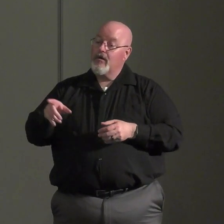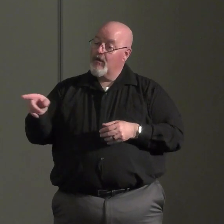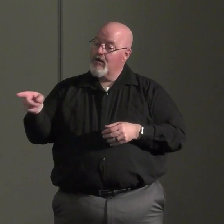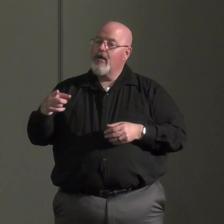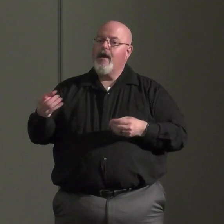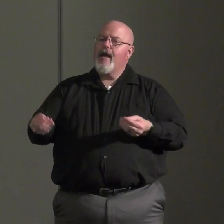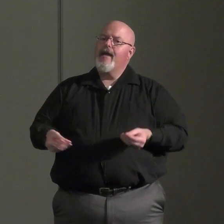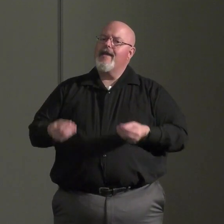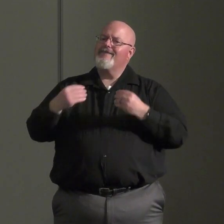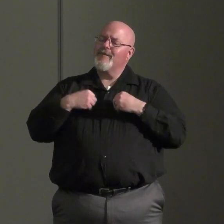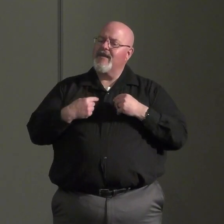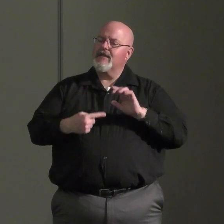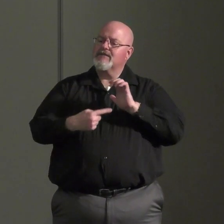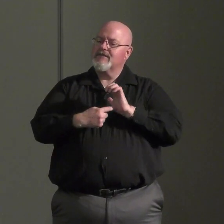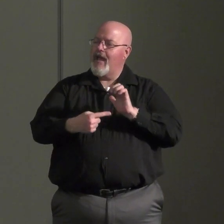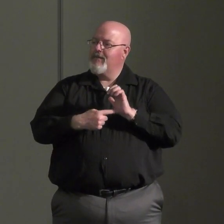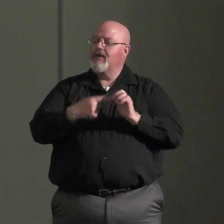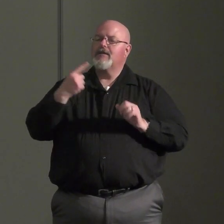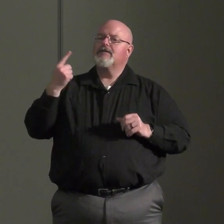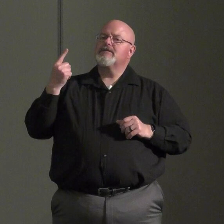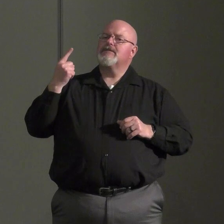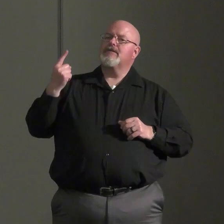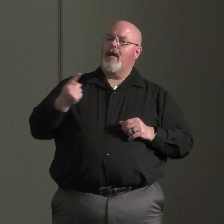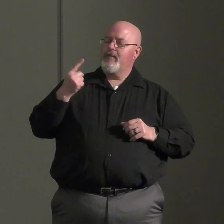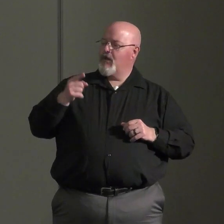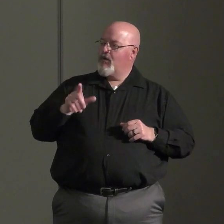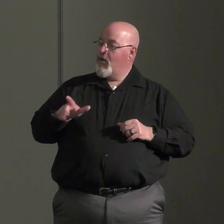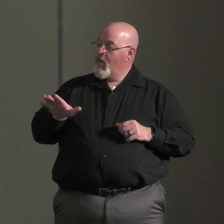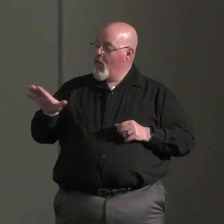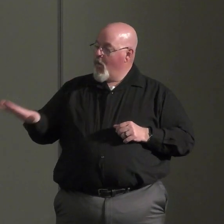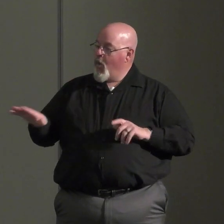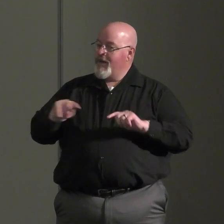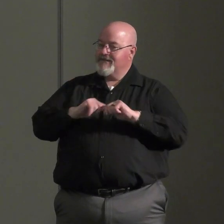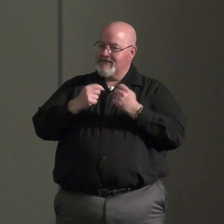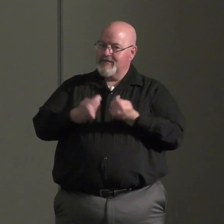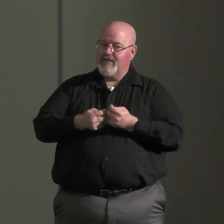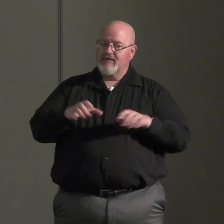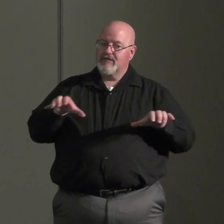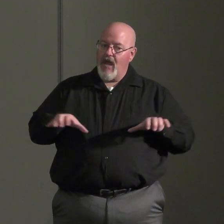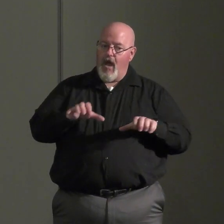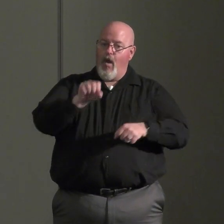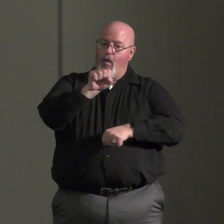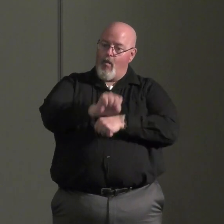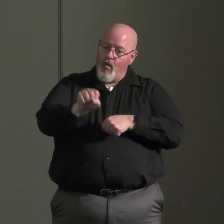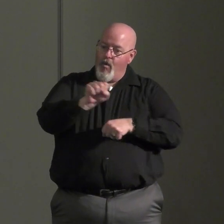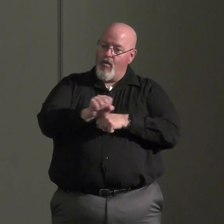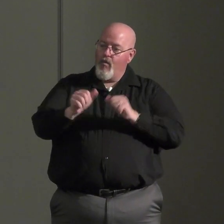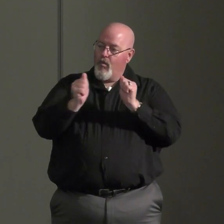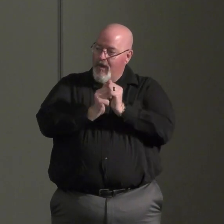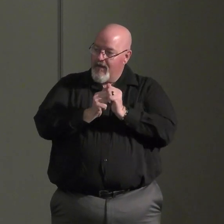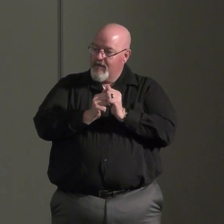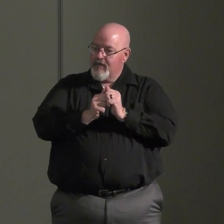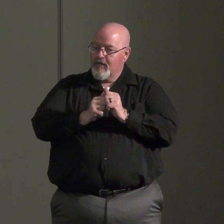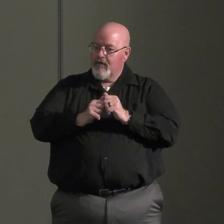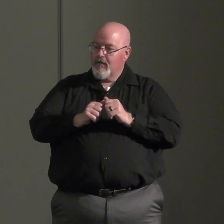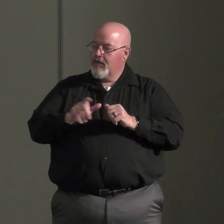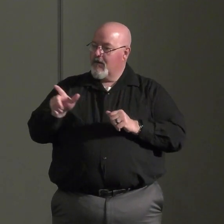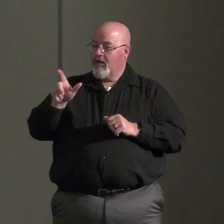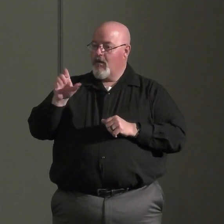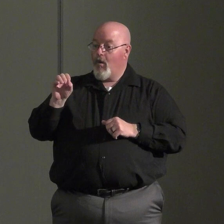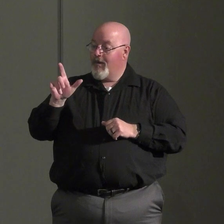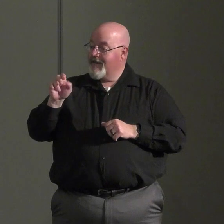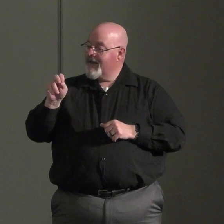give me an example. Something that your team has done or worked with Olenka's team. How